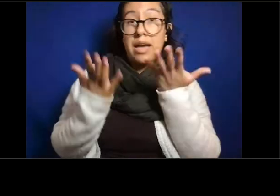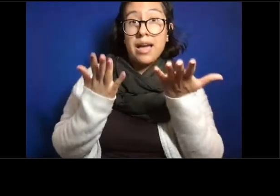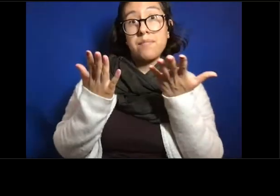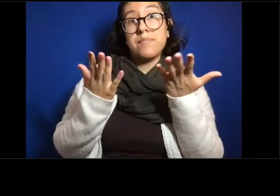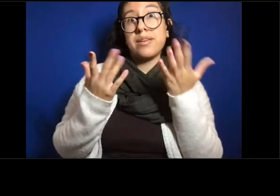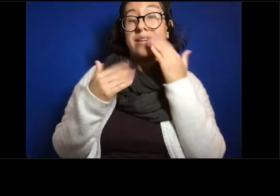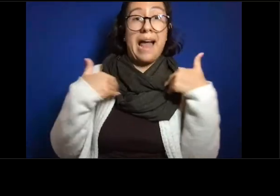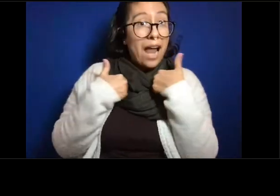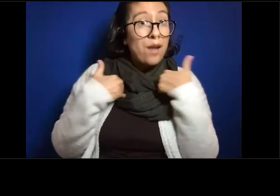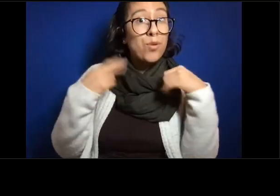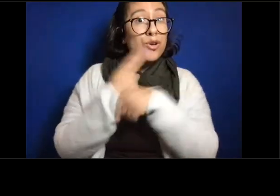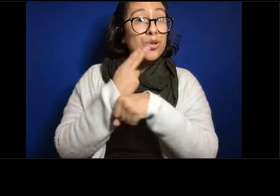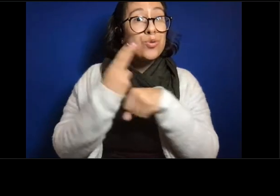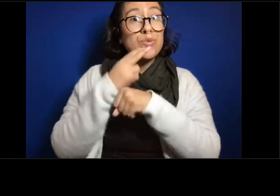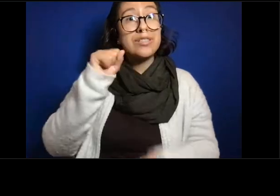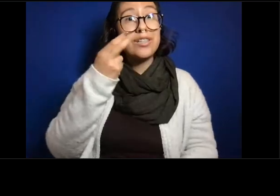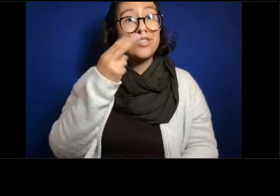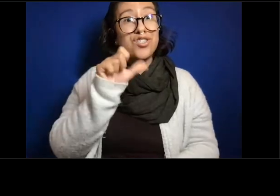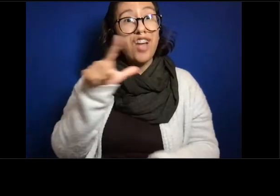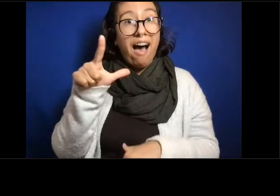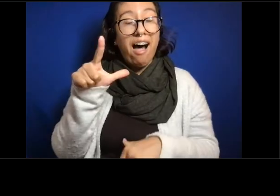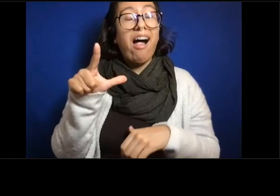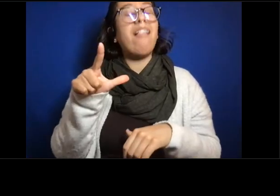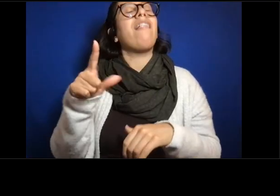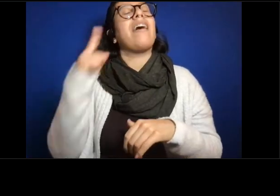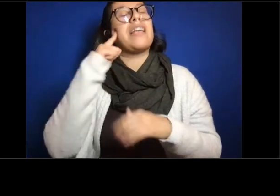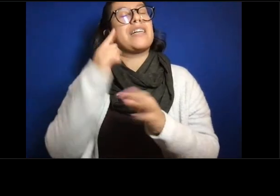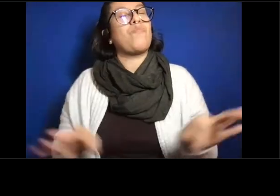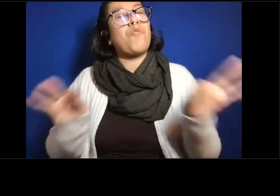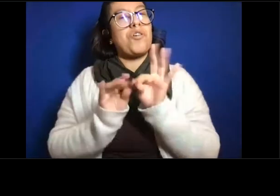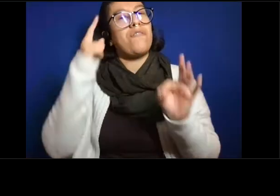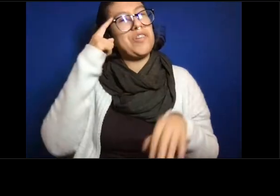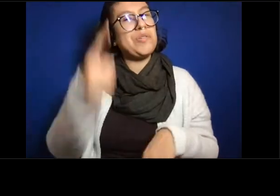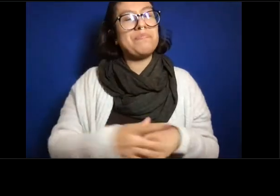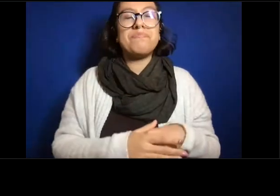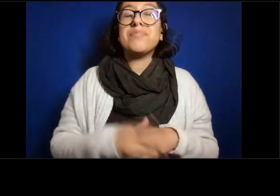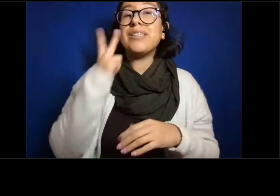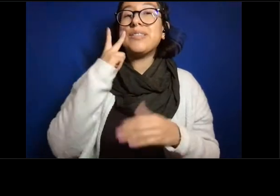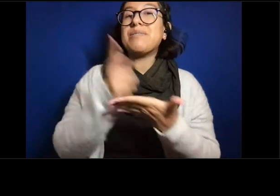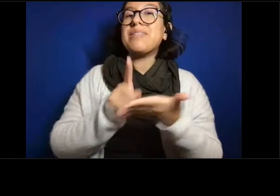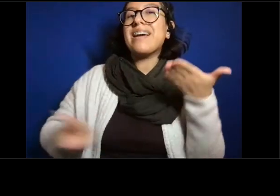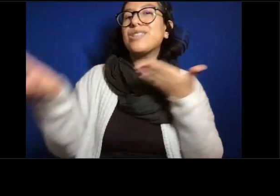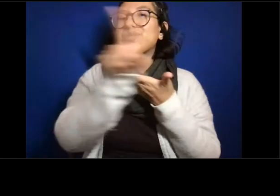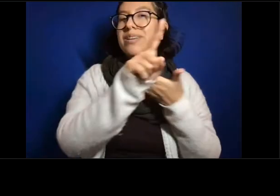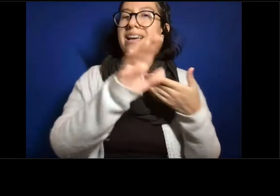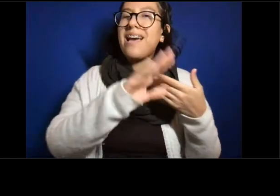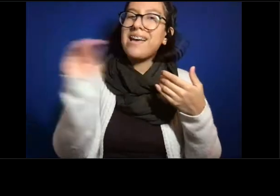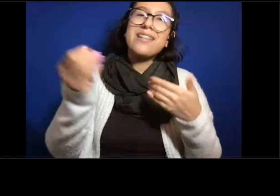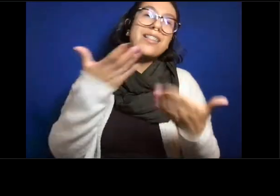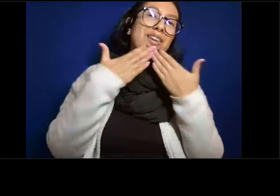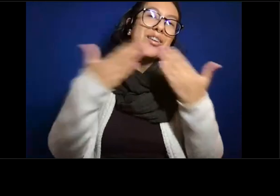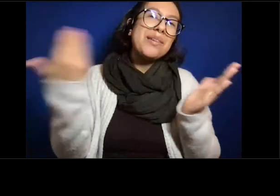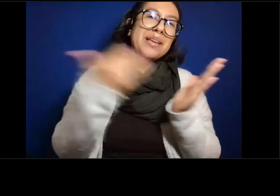because it's going to be really important to your health. All right. I'll see you all next week and thanks again.